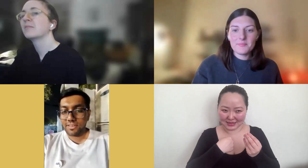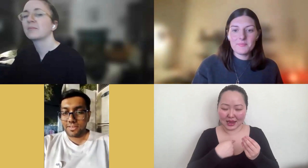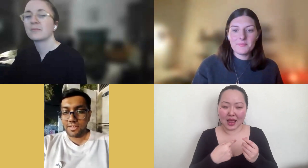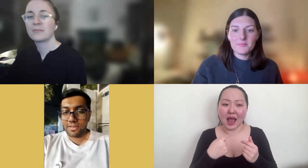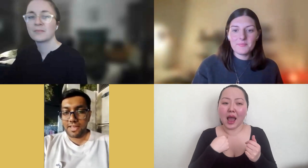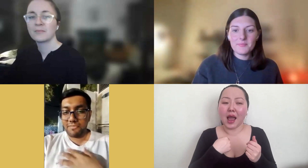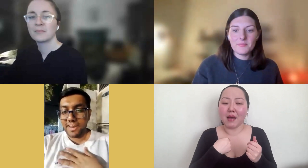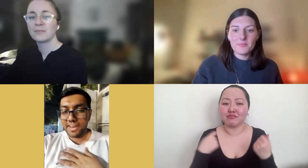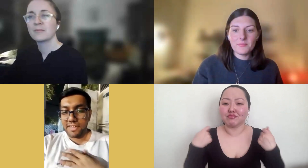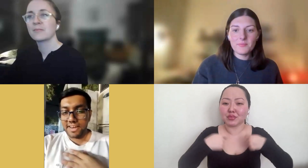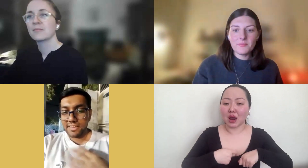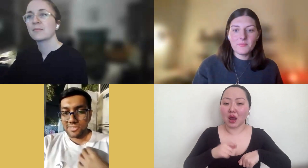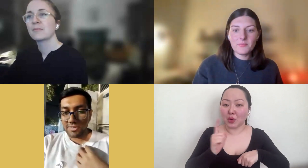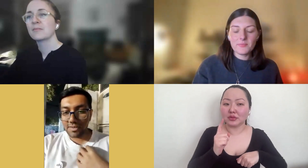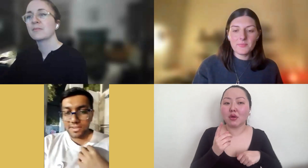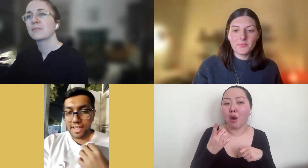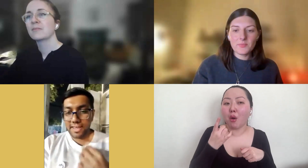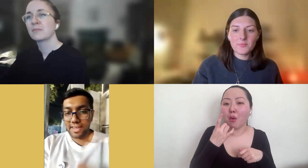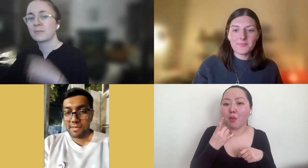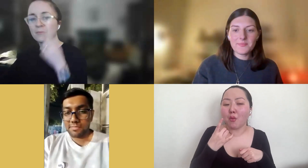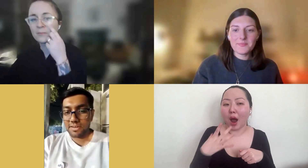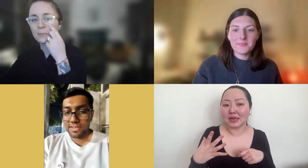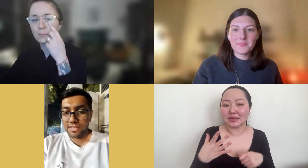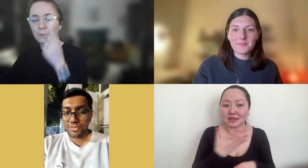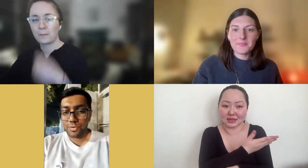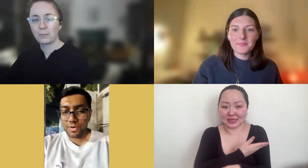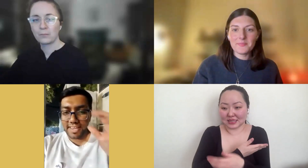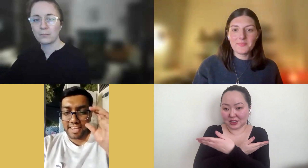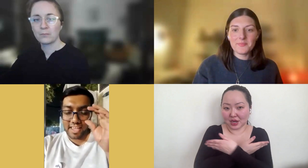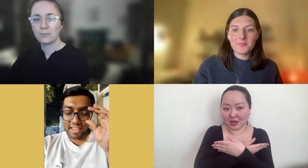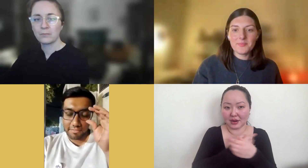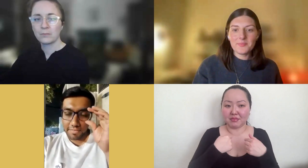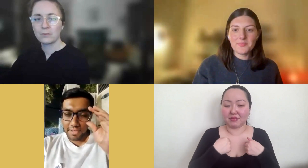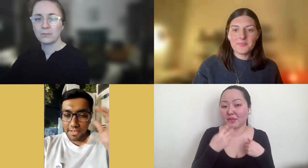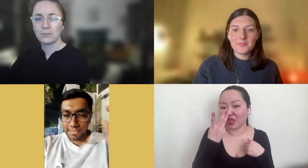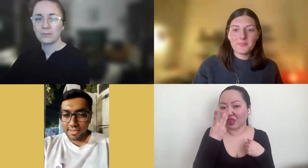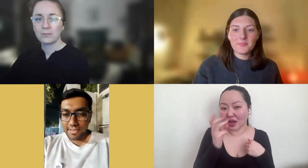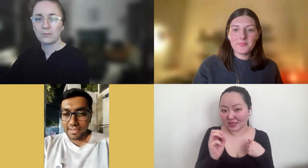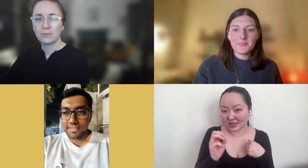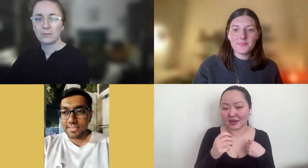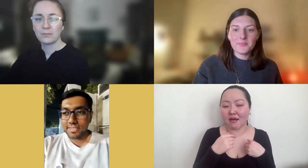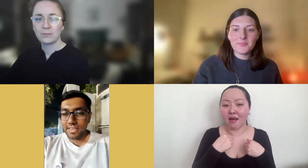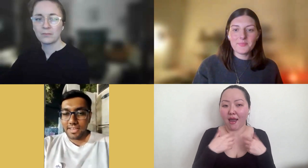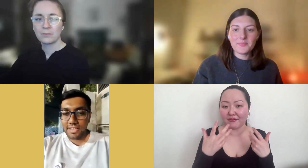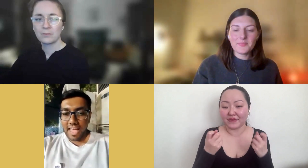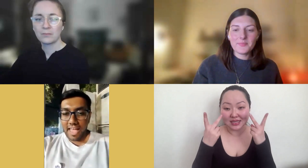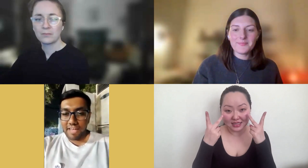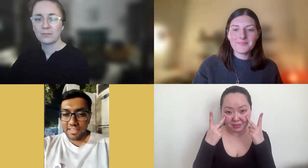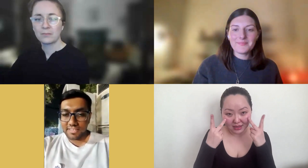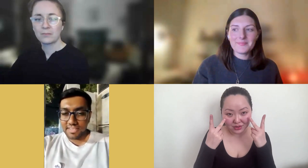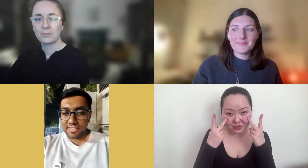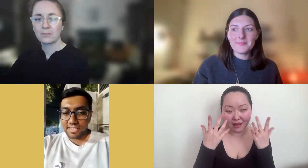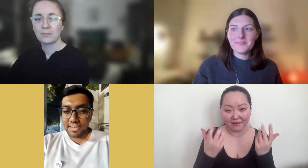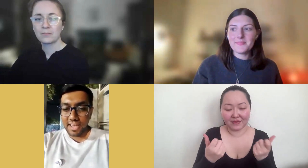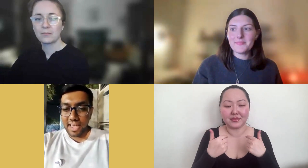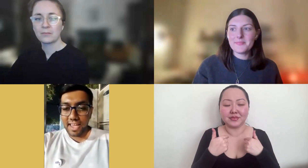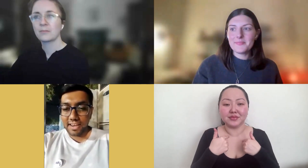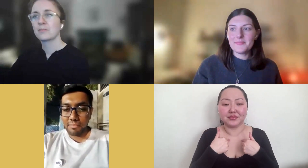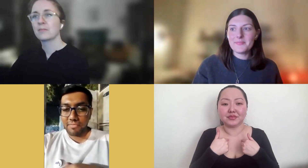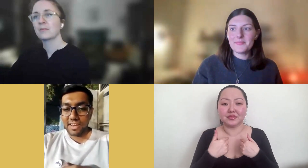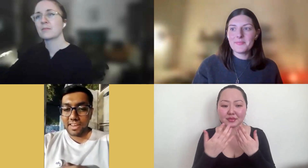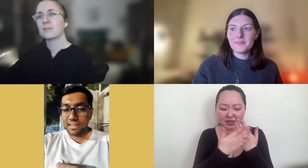I am wearing a white T-shirt, I am 30 years old. I have spectacles. I have dusky skin and am wearing